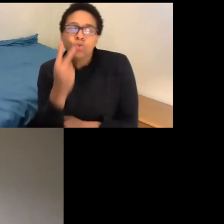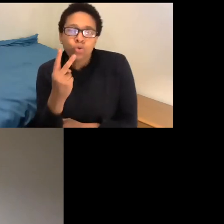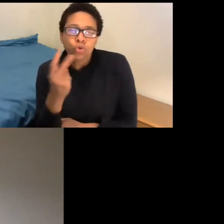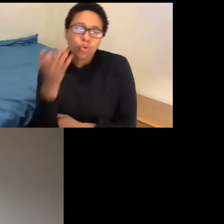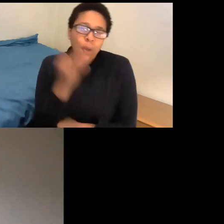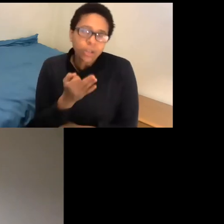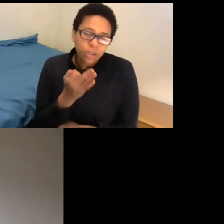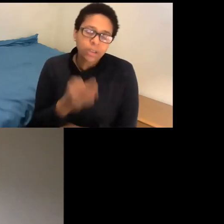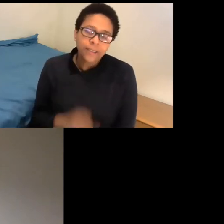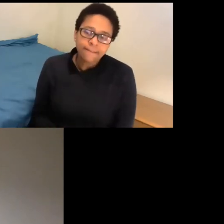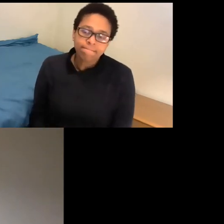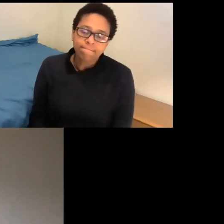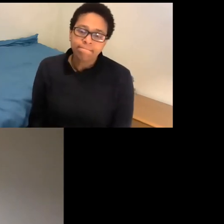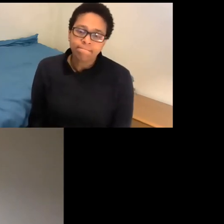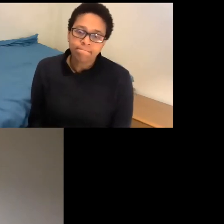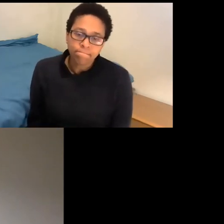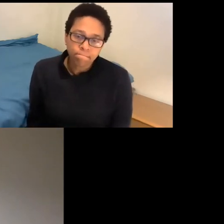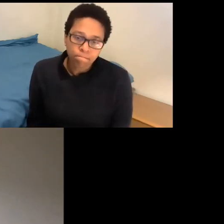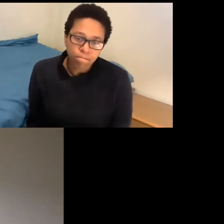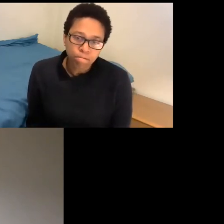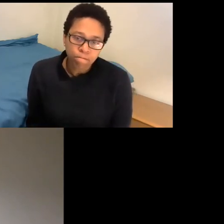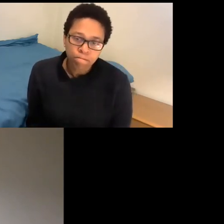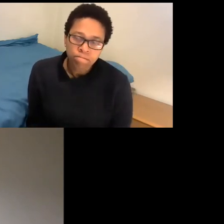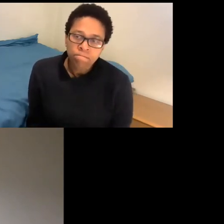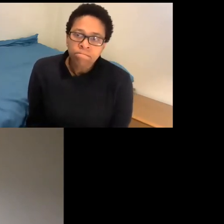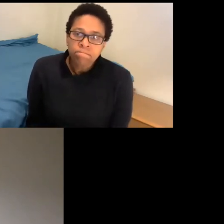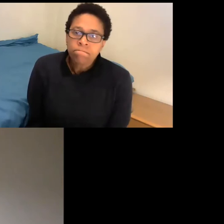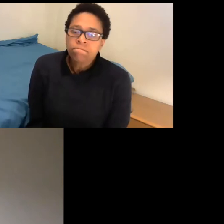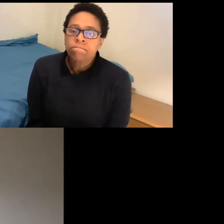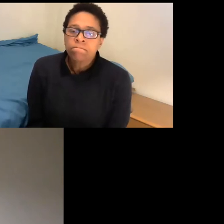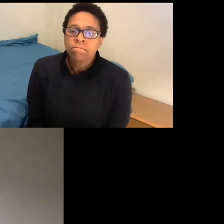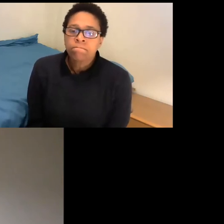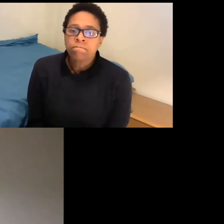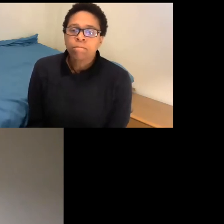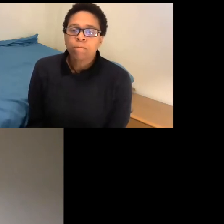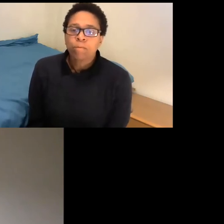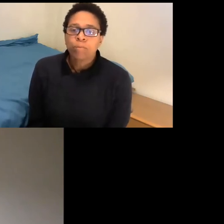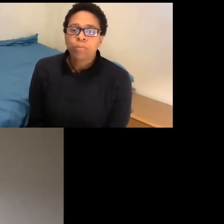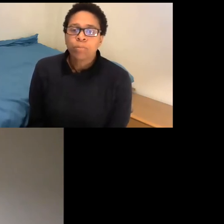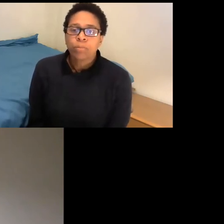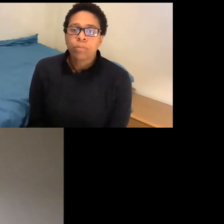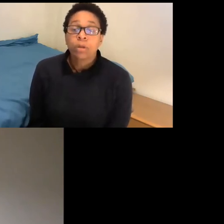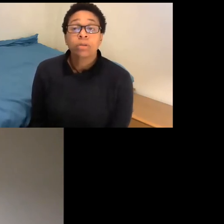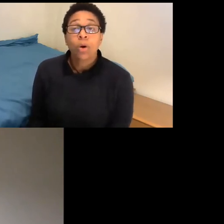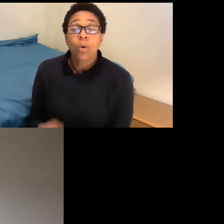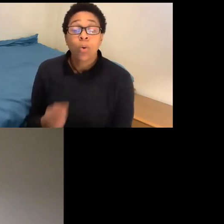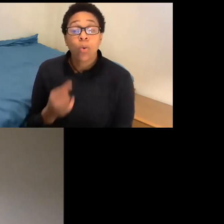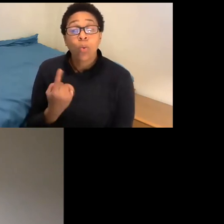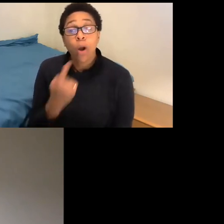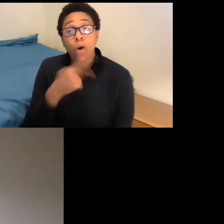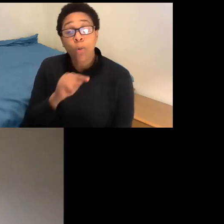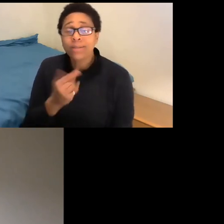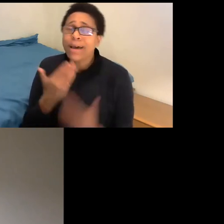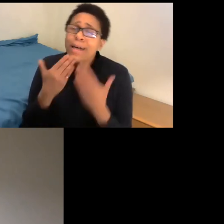buckle up for that. Right. 'Thank you for such a fascinating discussion. Have you had many interactions with queer